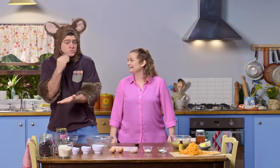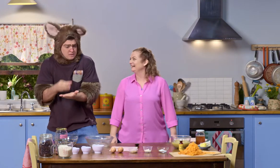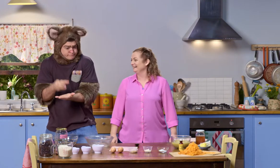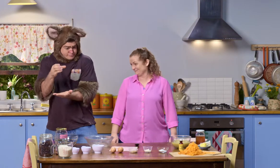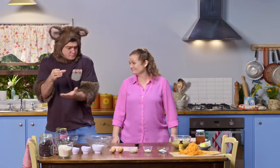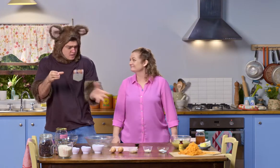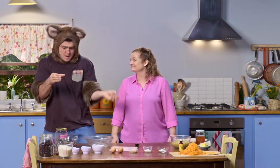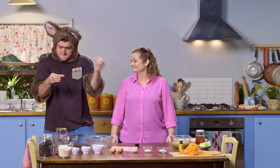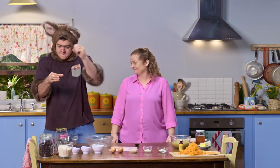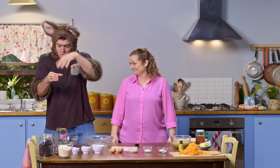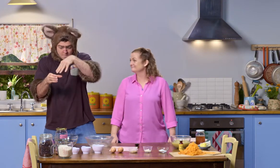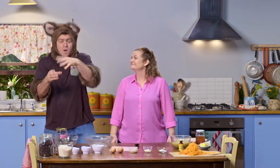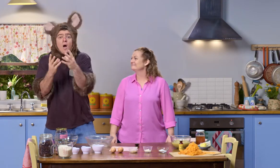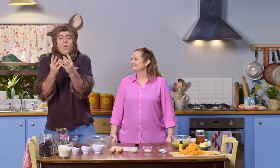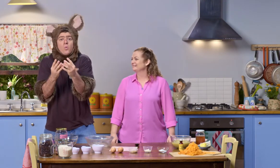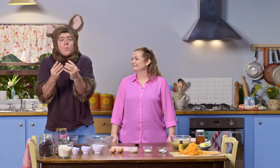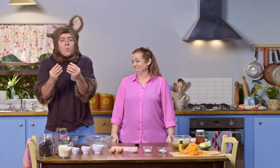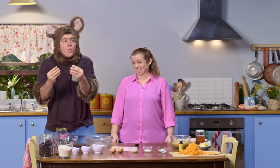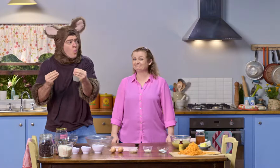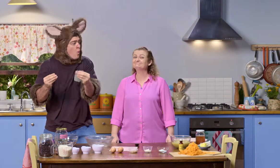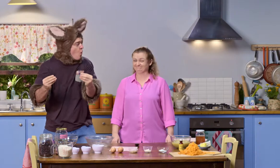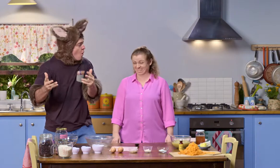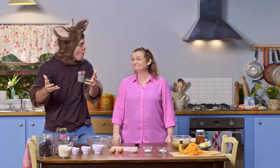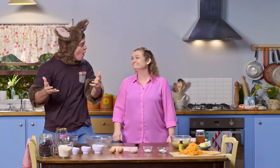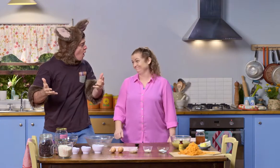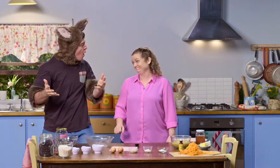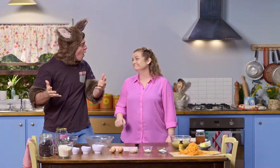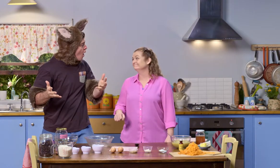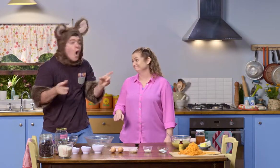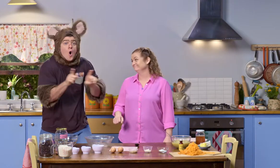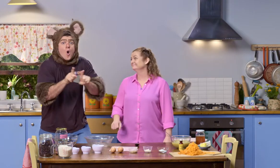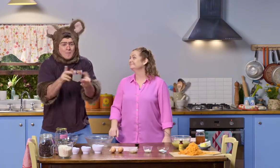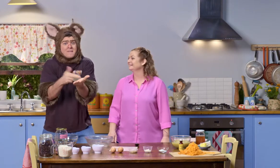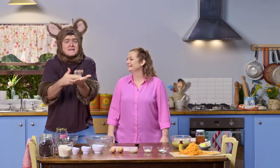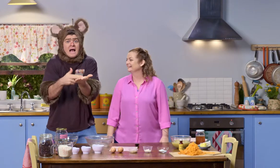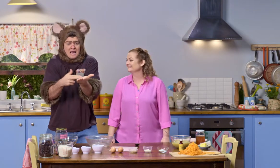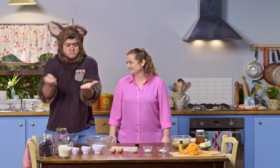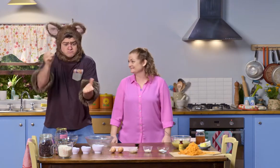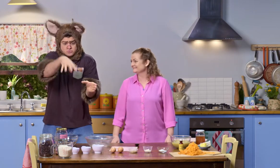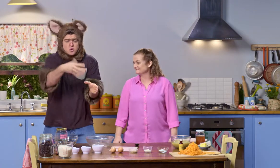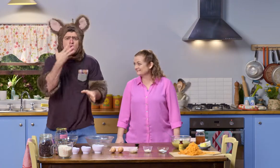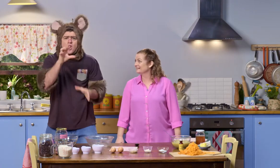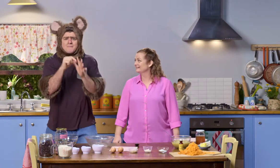And then you get a cup of water and you put some ice in the cup, and it slowly melts - like butter, too.